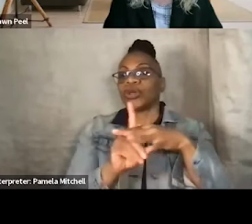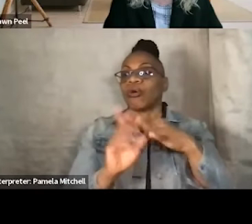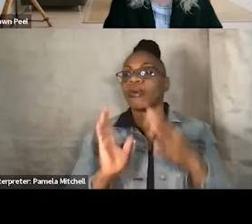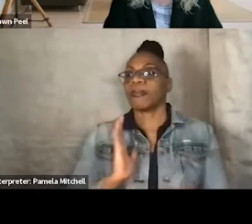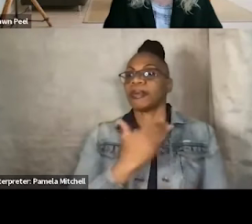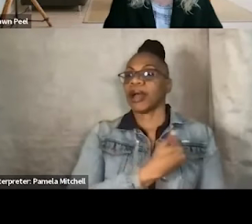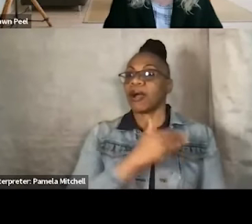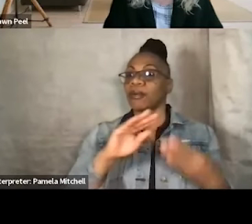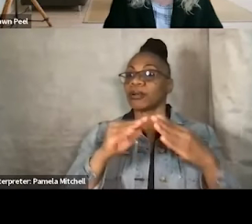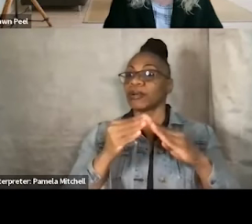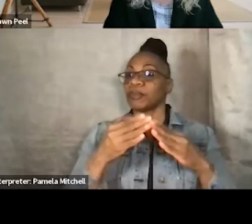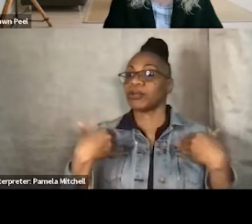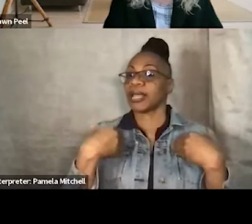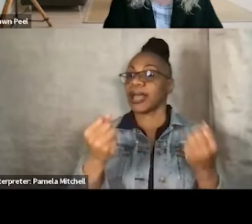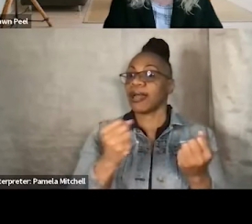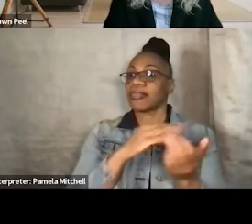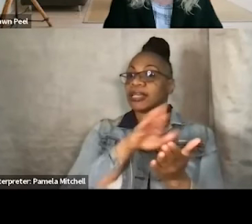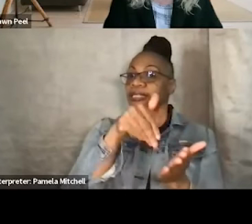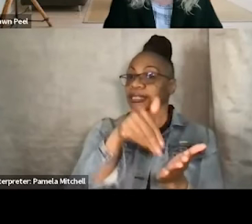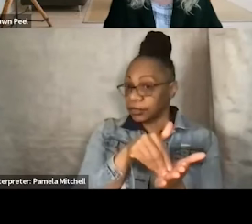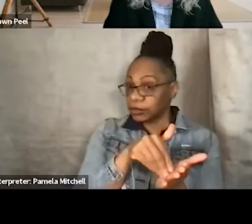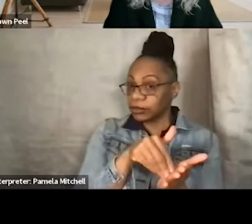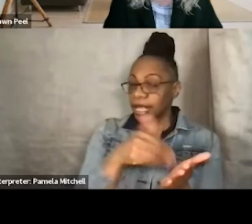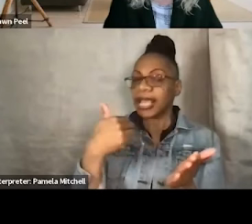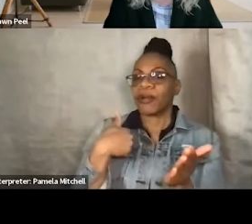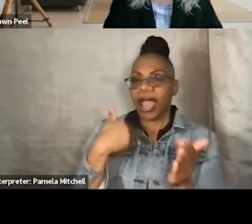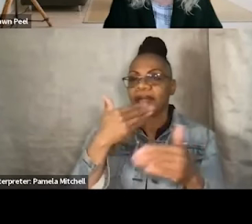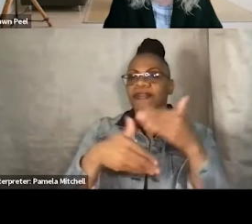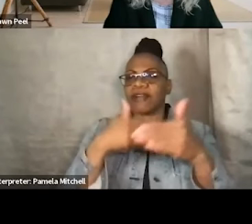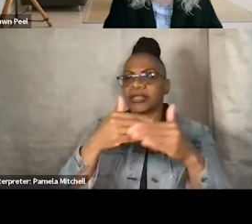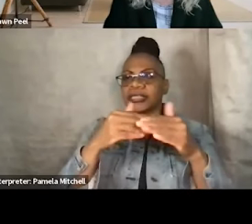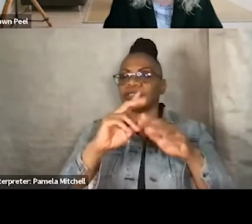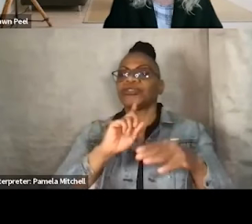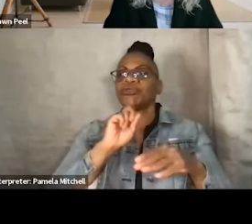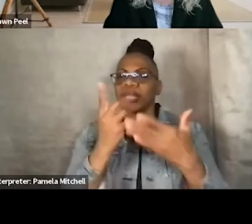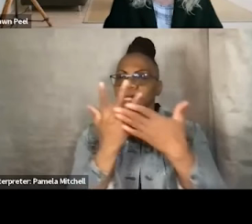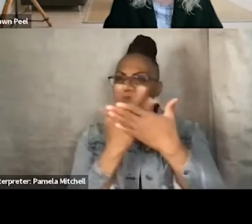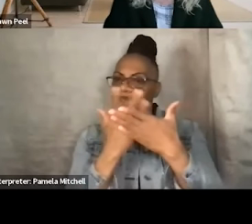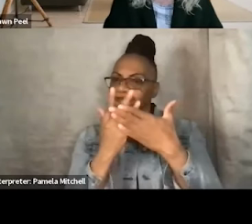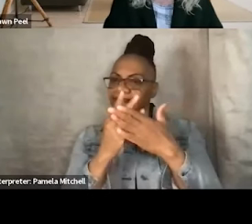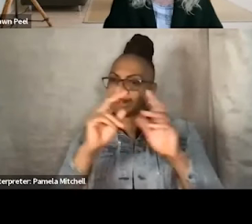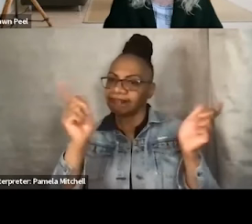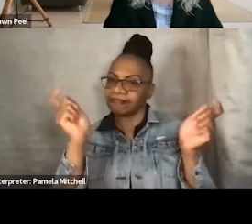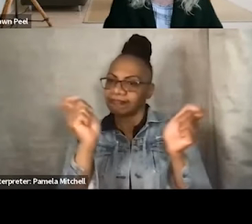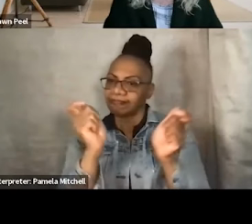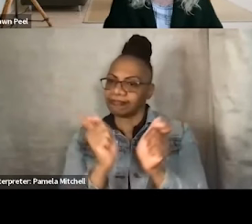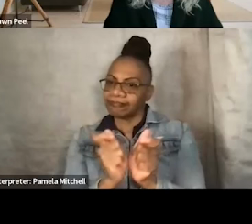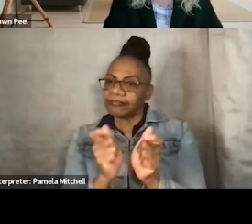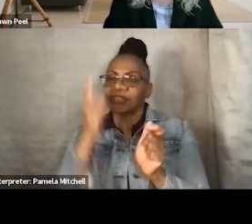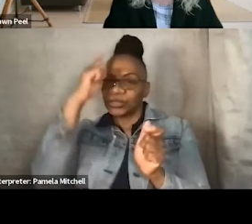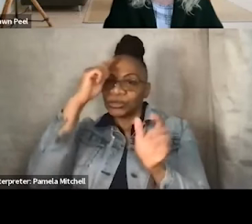And then again, we have the process for filtering them down to determine whether or not they need the mobile response.